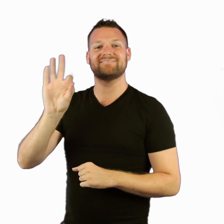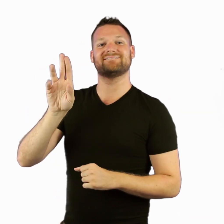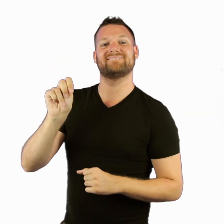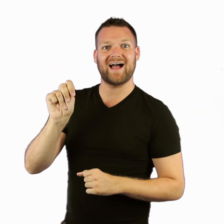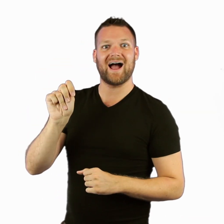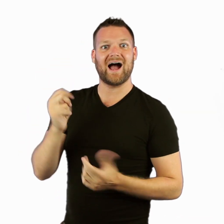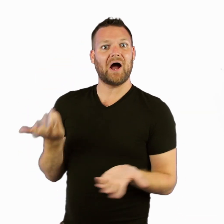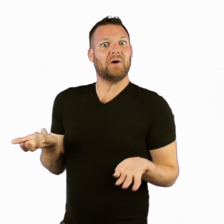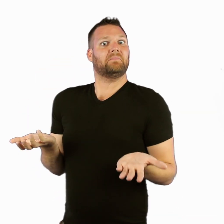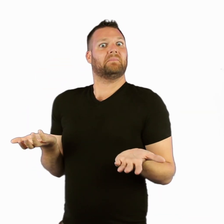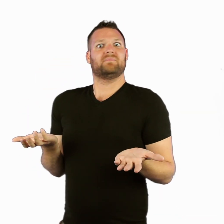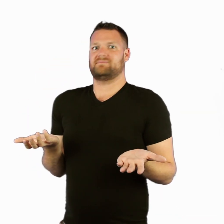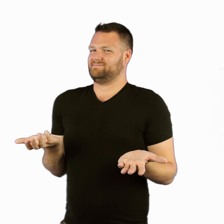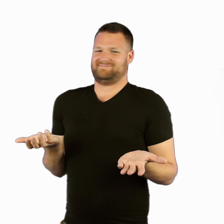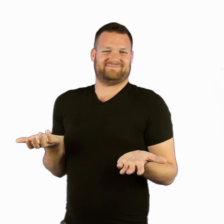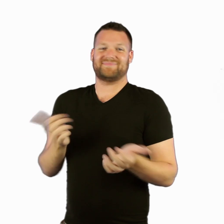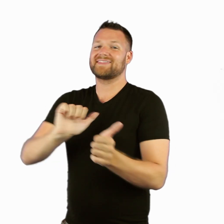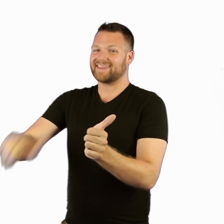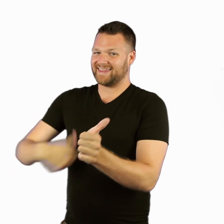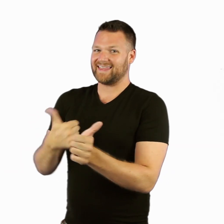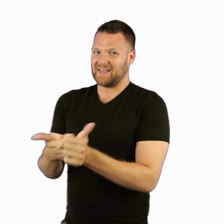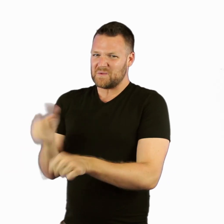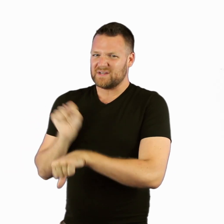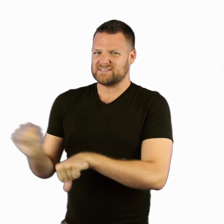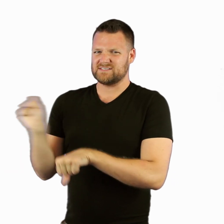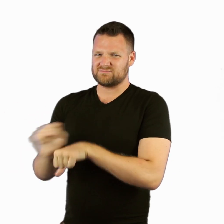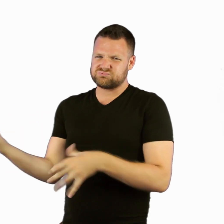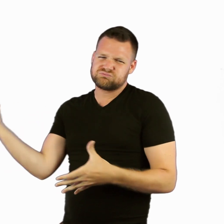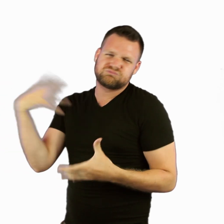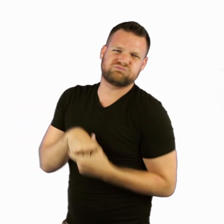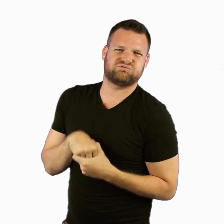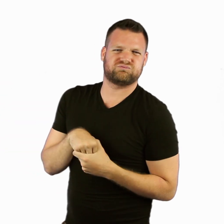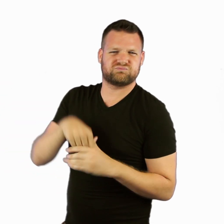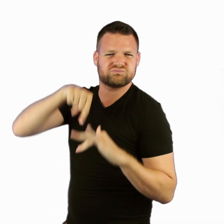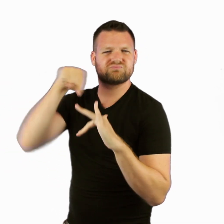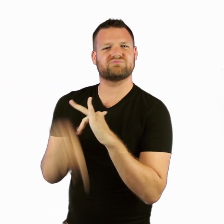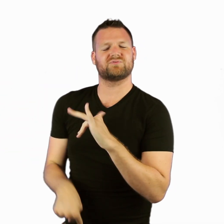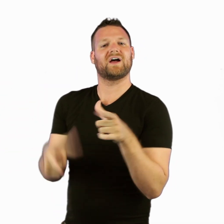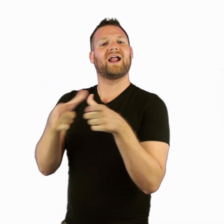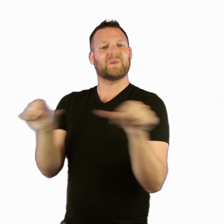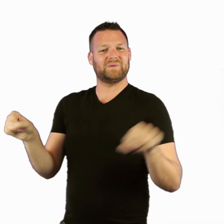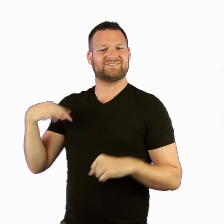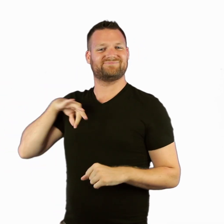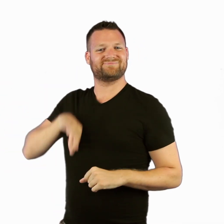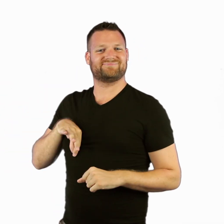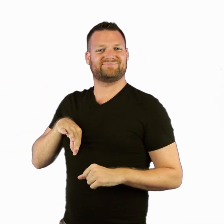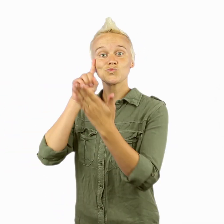but a closer look shows you how much work it took to create songs dense with linguistic benefits.